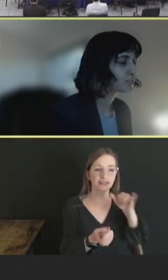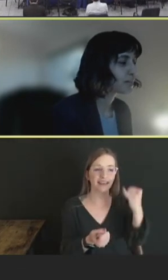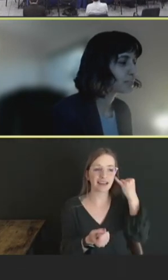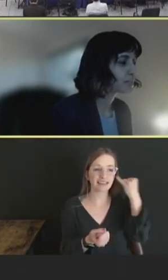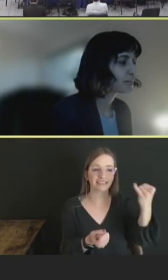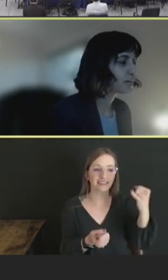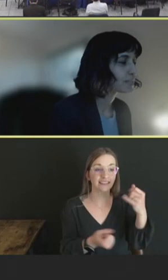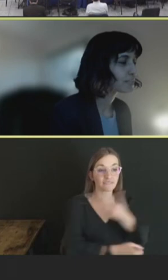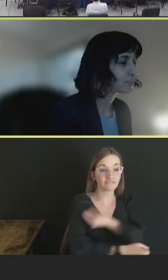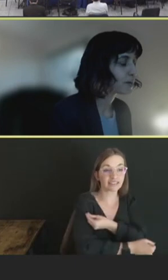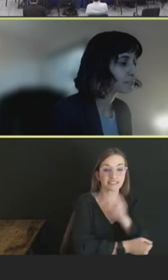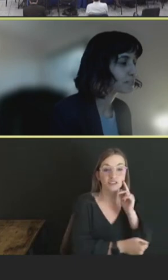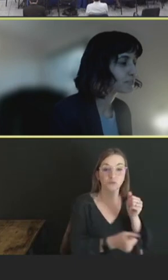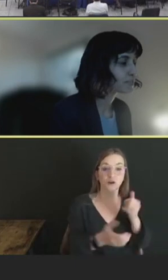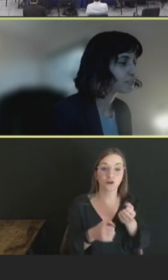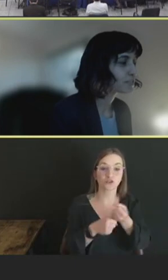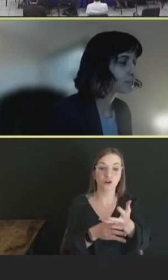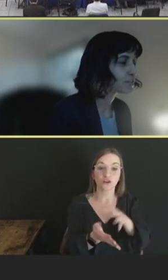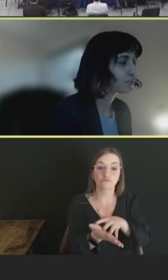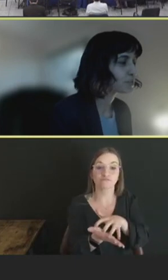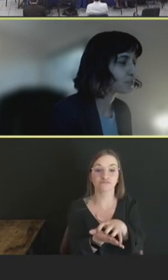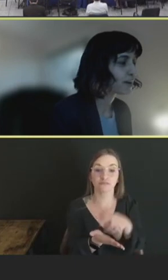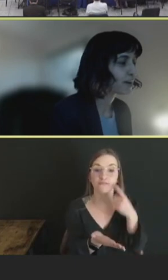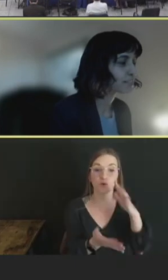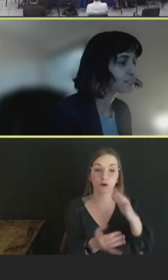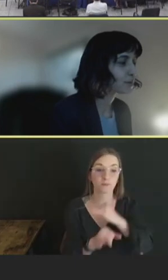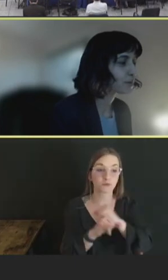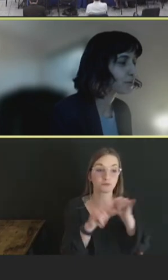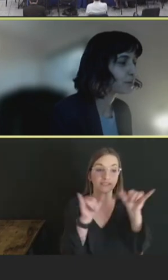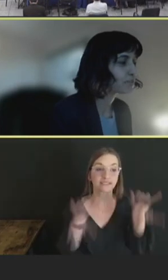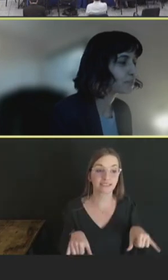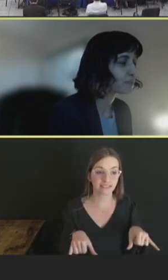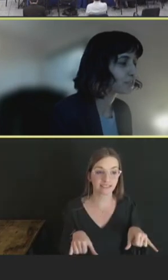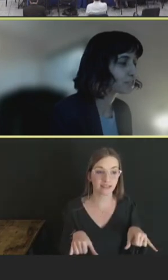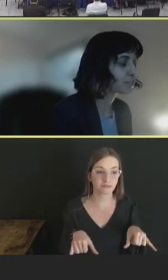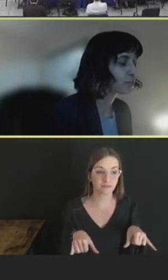studies assessing the presence of an association between vaccines and recurrent infant infections